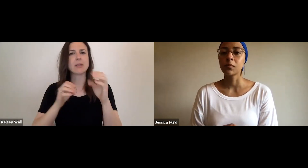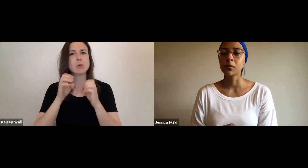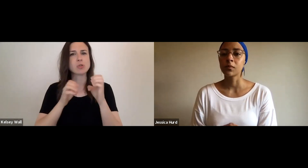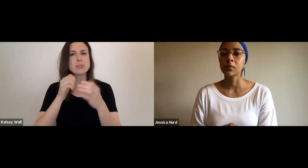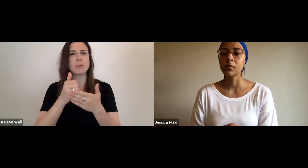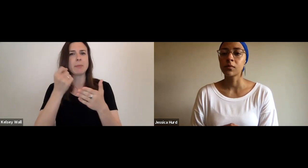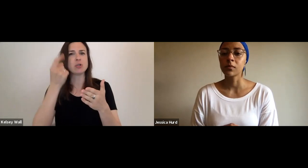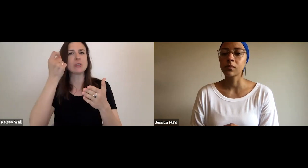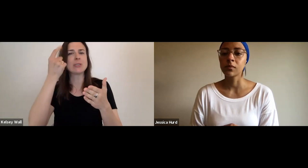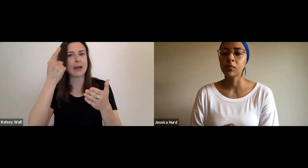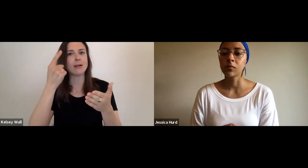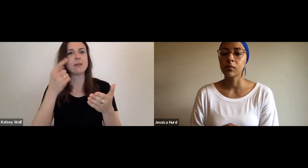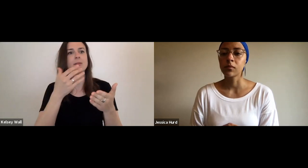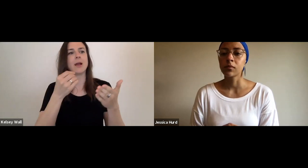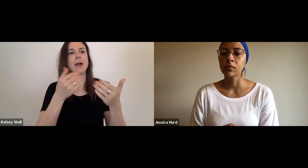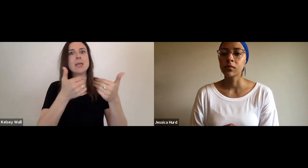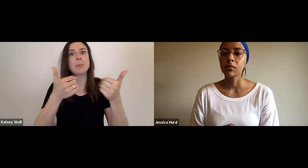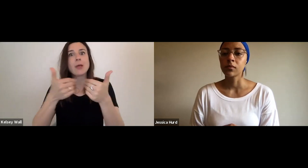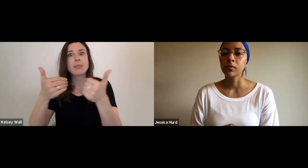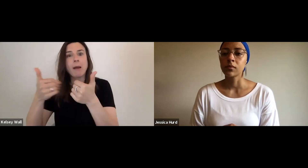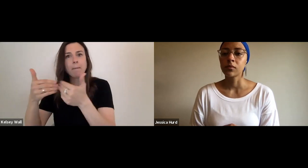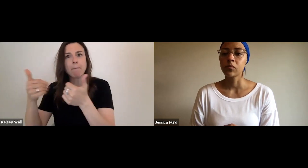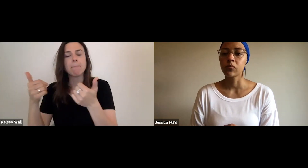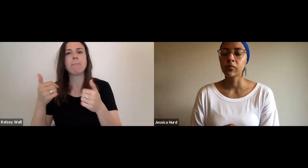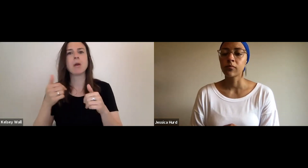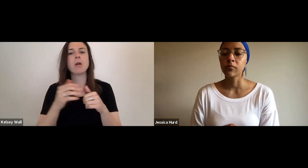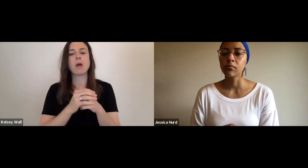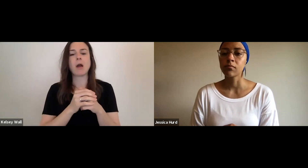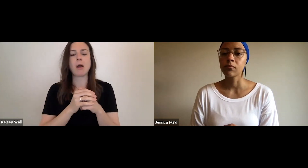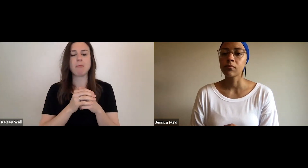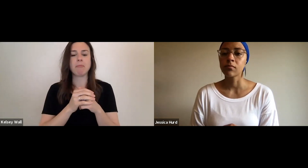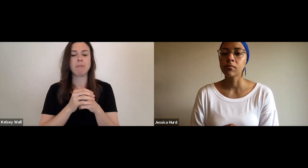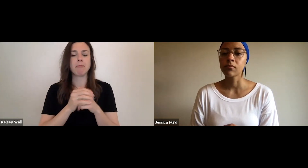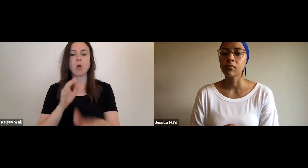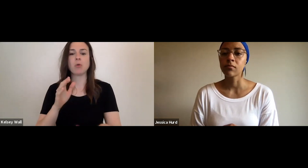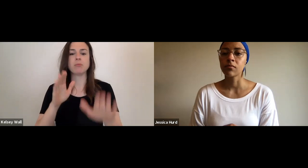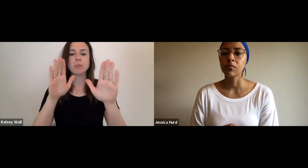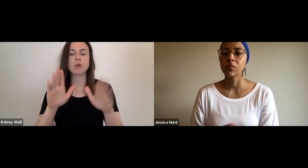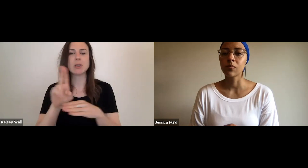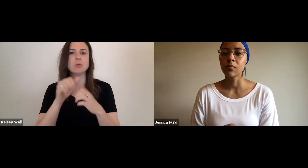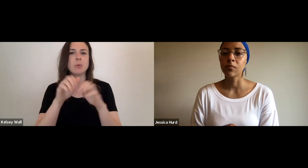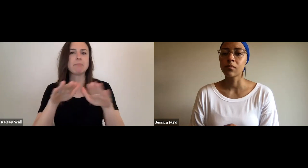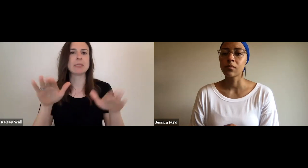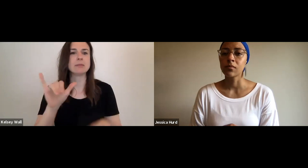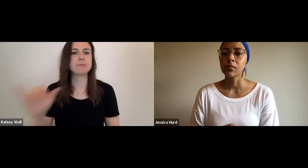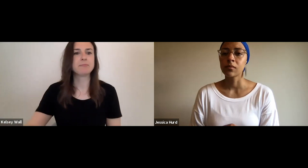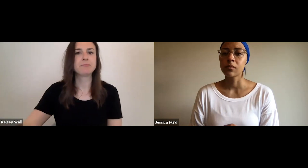Art is a huge thing that you can use to help analyze emotions and release emotions and talk about emotions.